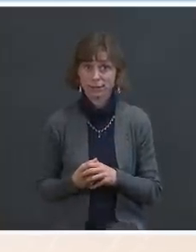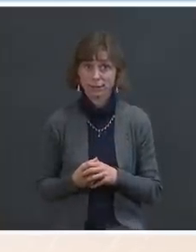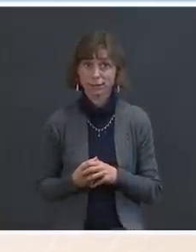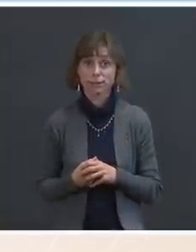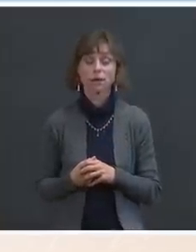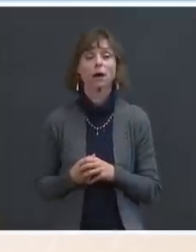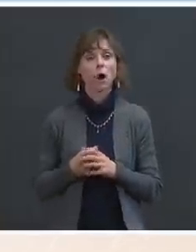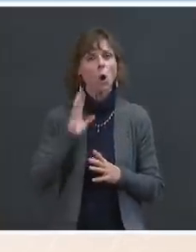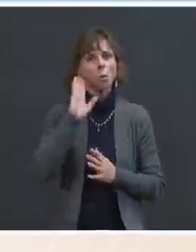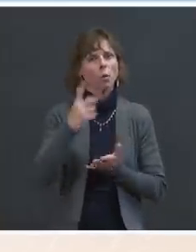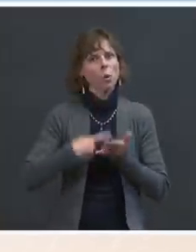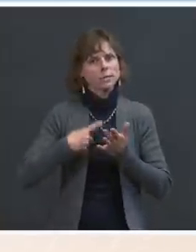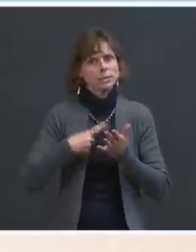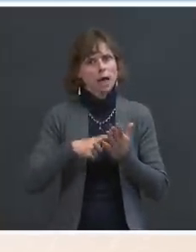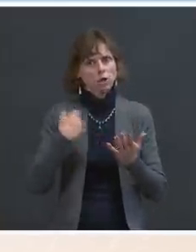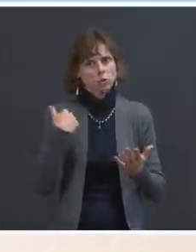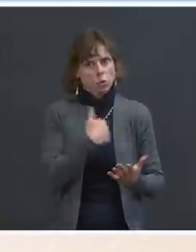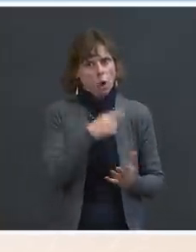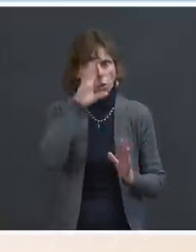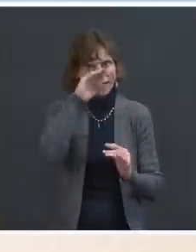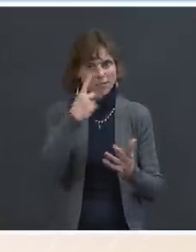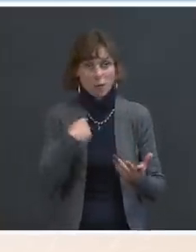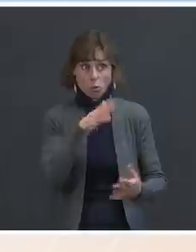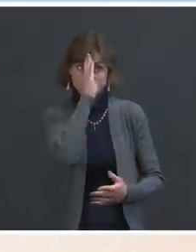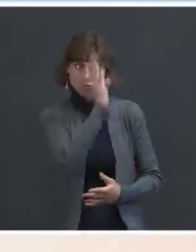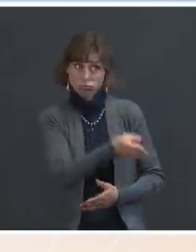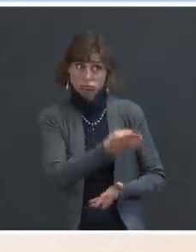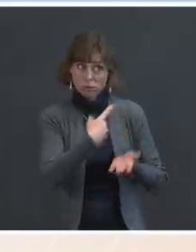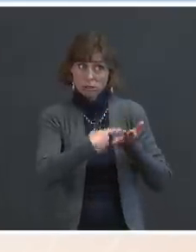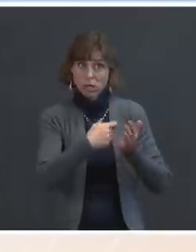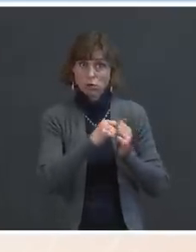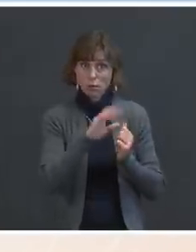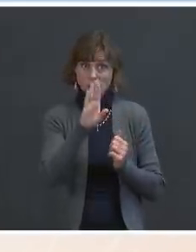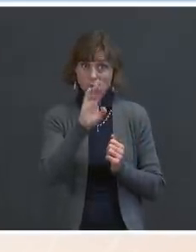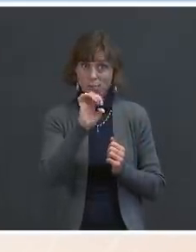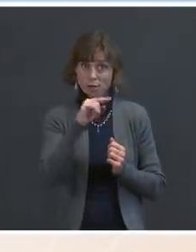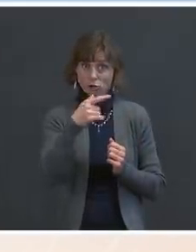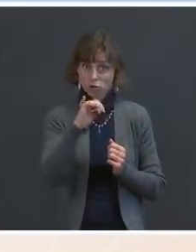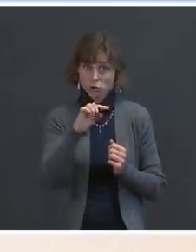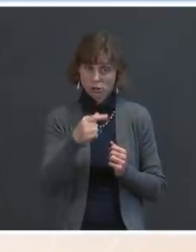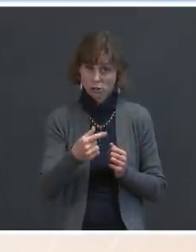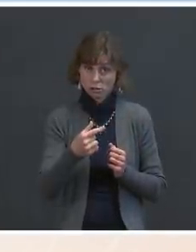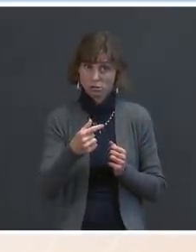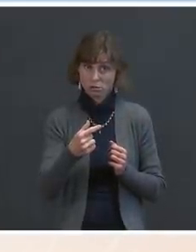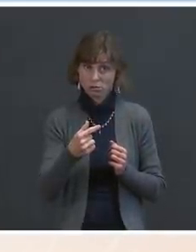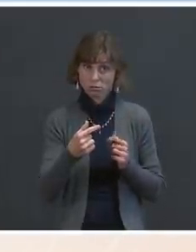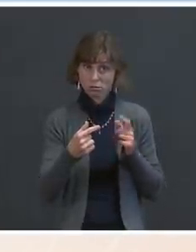and will be frank in explaining Beijing's actions and behavior challenge to the security, prosperity --